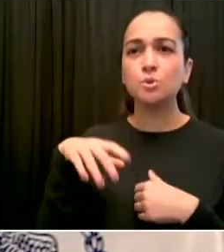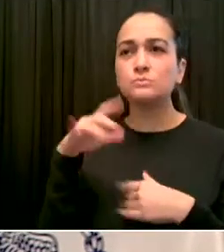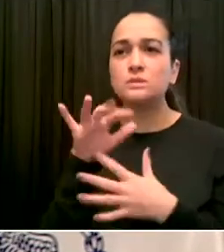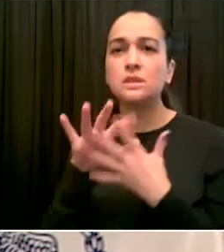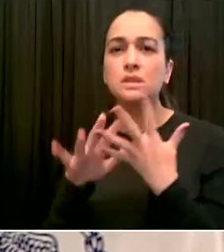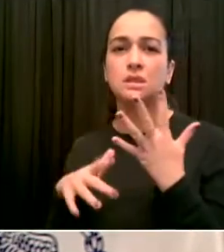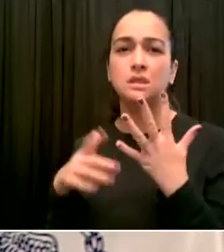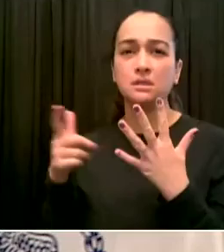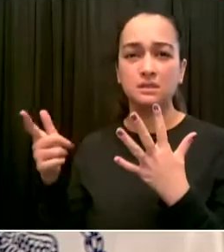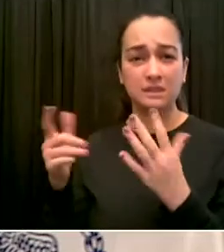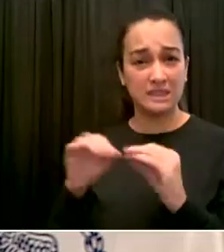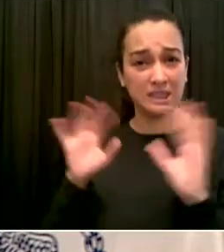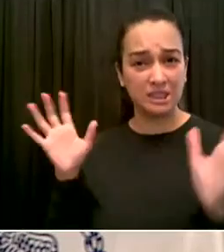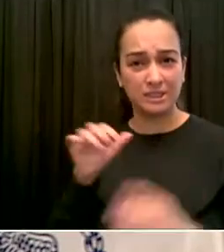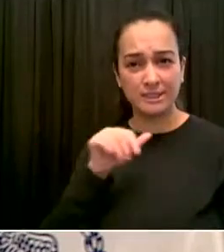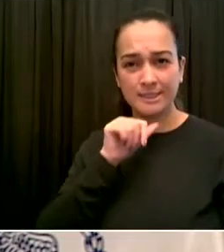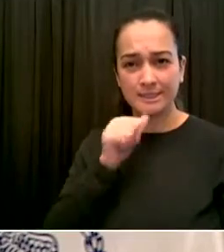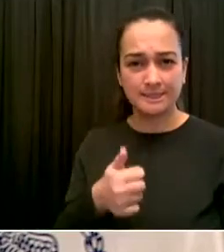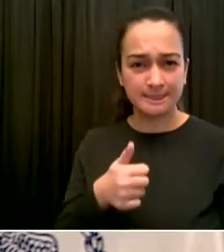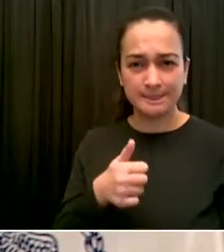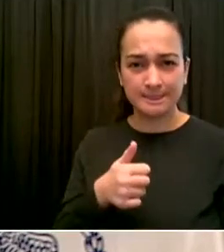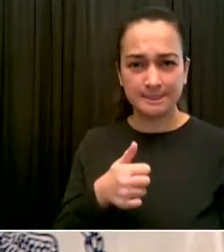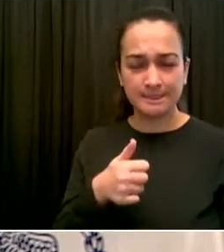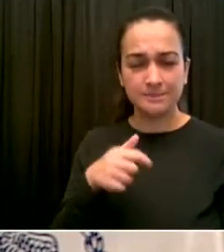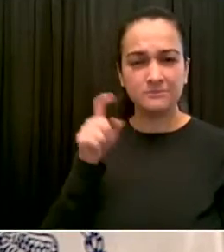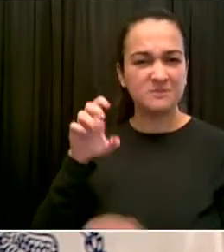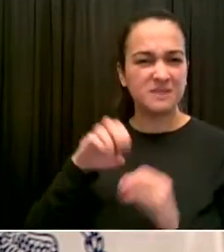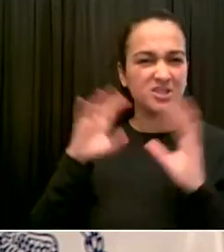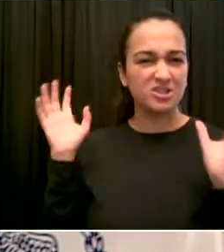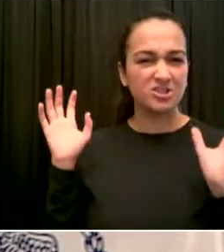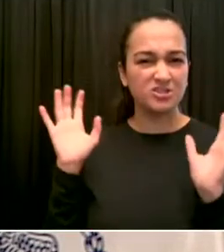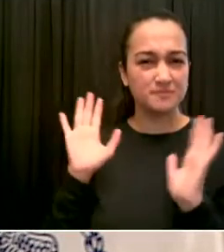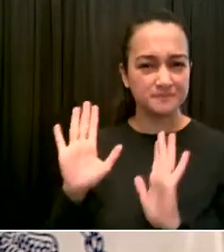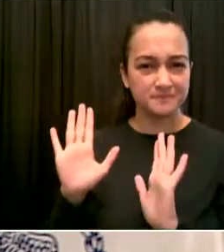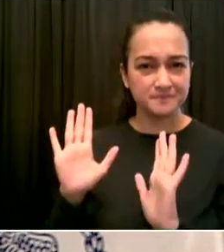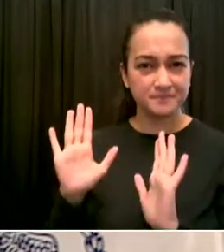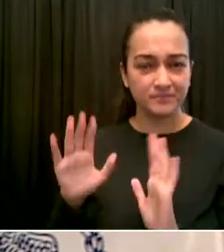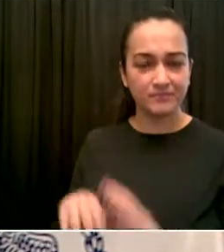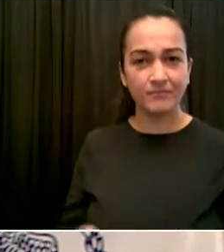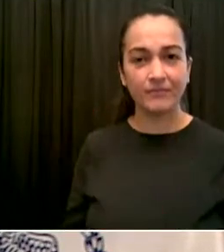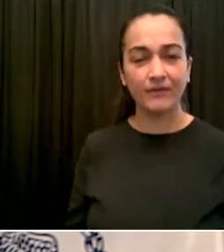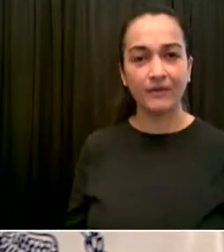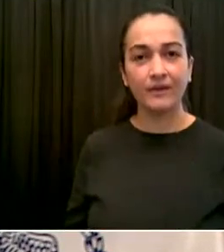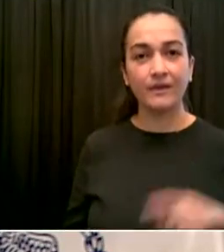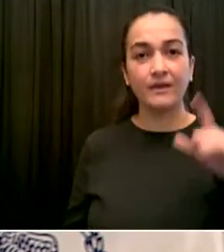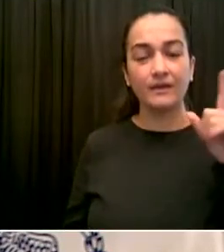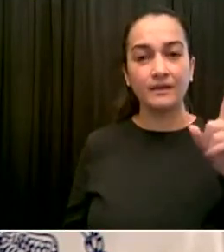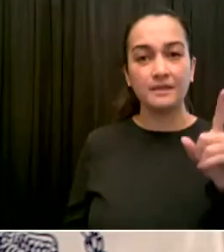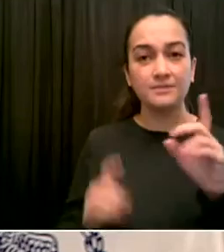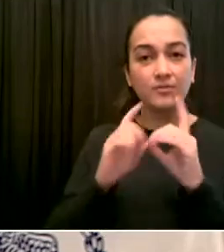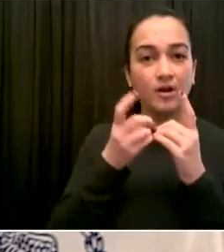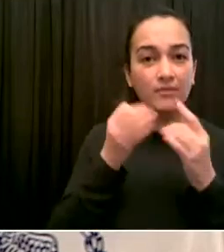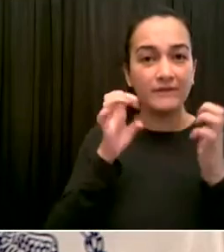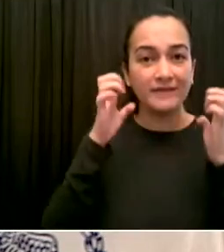SECOND, I THINK THE NUMBERS ARE GETTING MUSHED TOGETHER HERE A LITTLE BIT AND I THIK NTHE